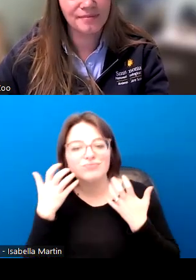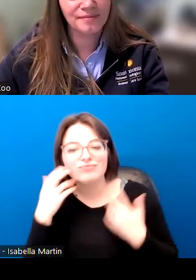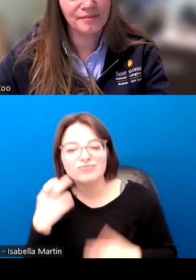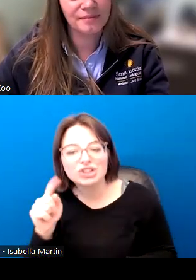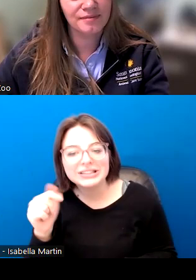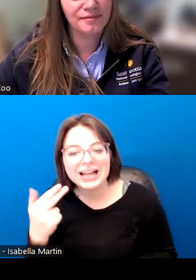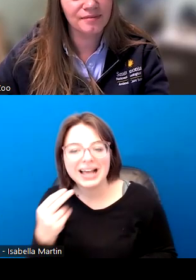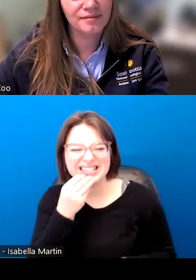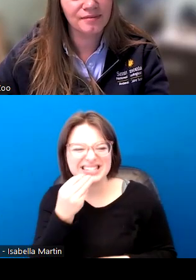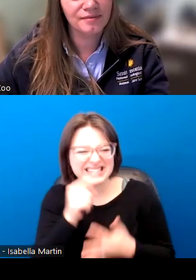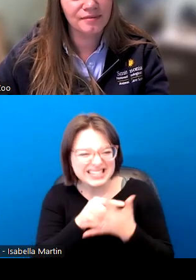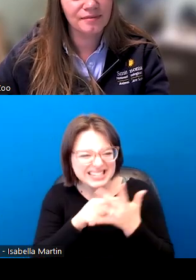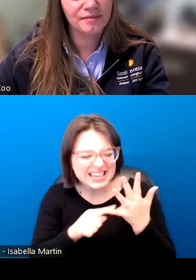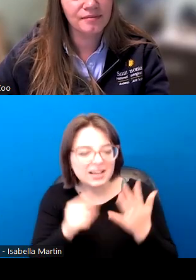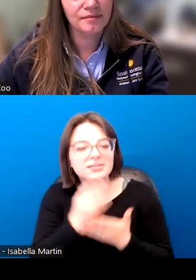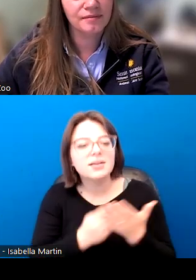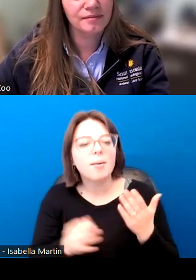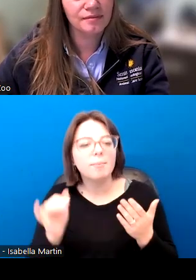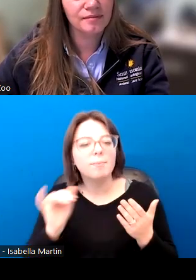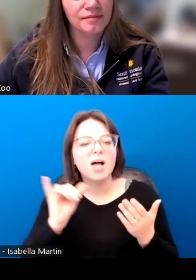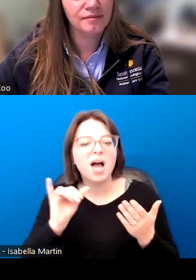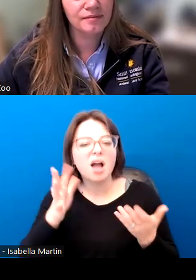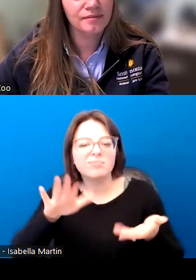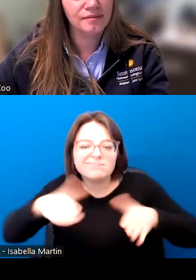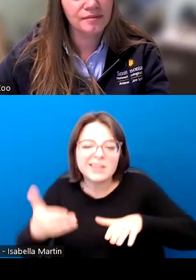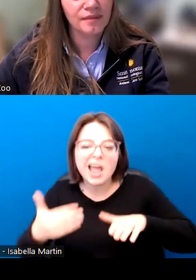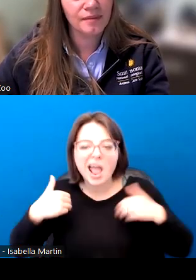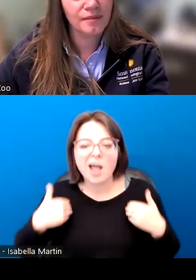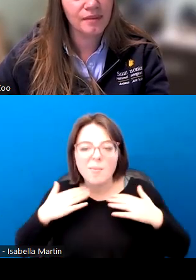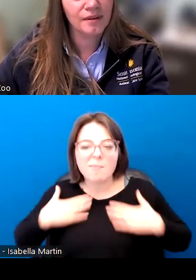necessarily what they've eaten in the wild but again to the same extent pretty similar.